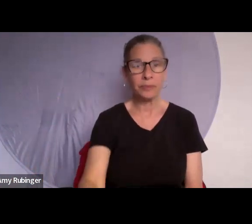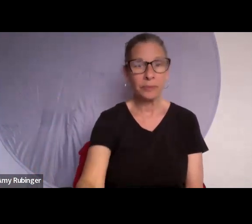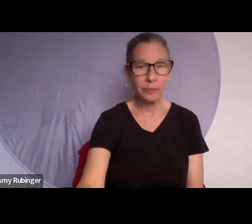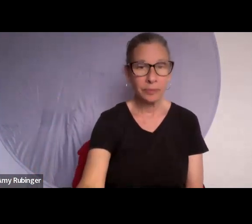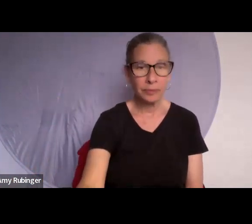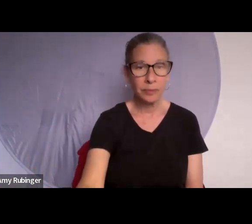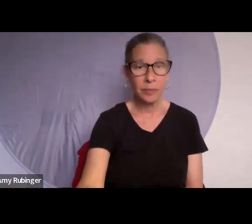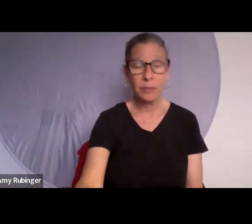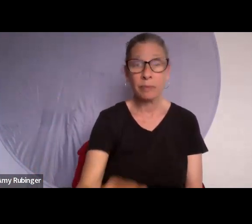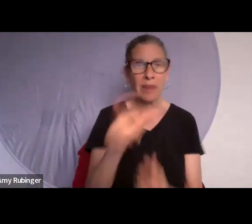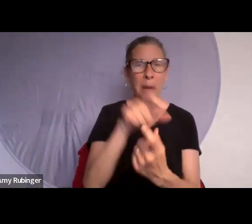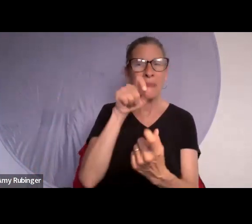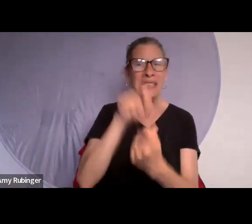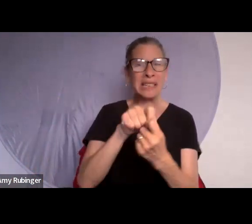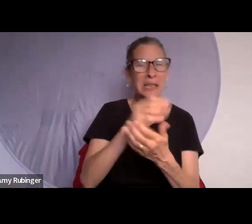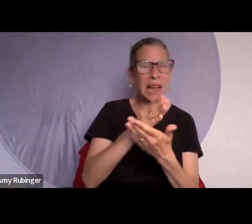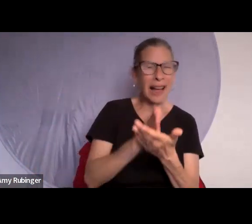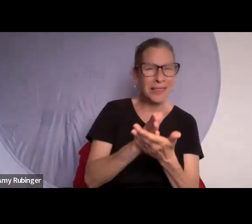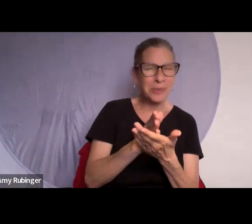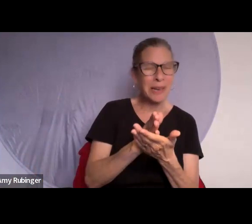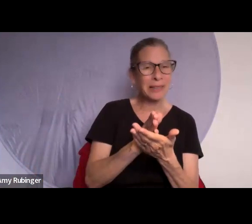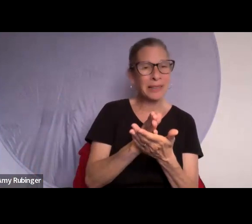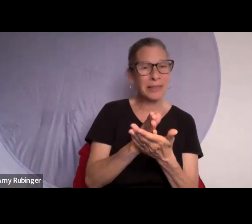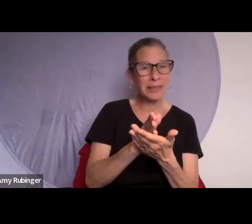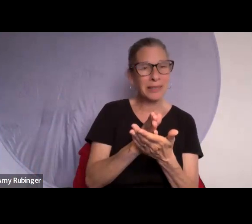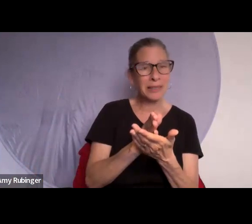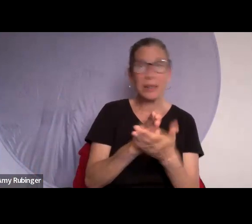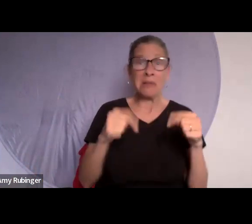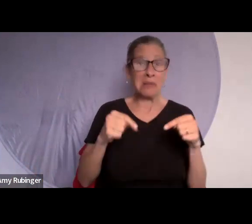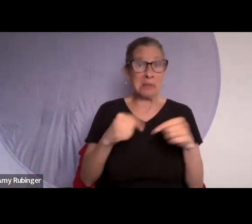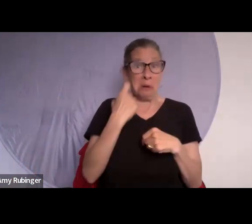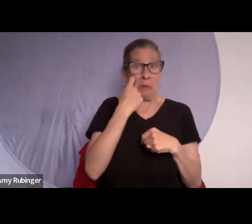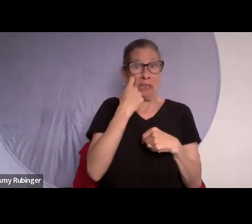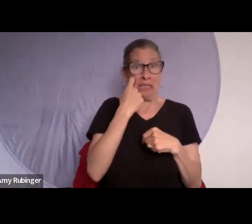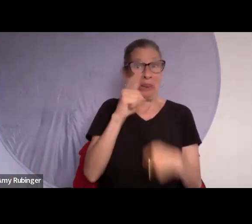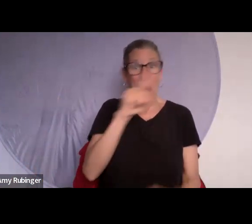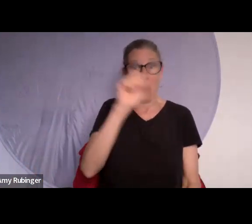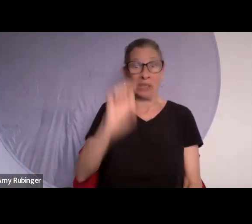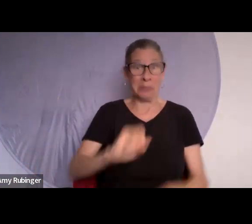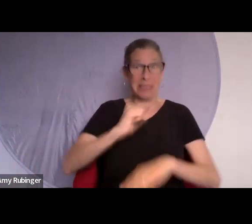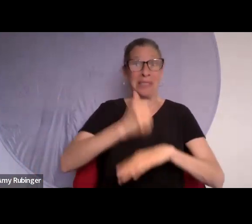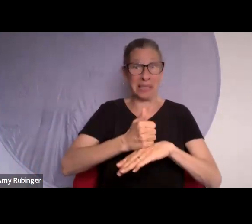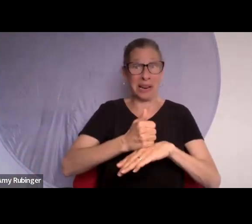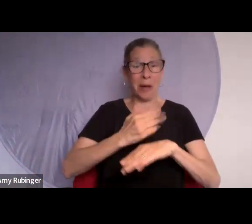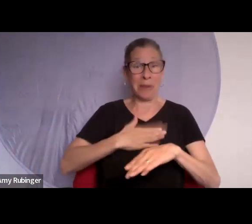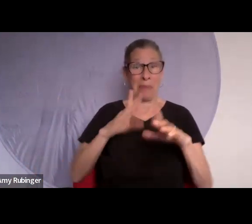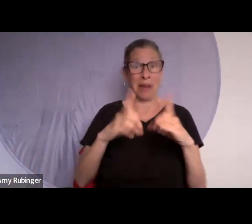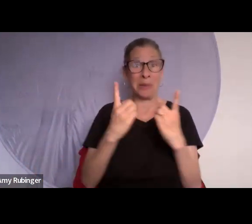If there's a particular aspect of like this has only been going on one semester in our in our department. So if there's